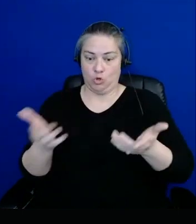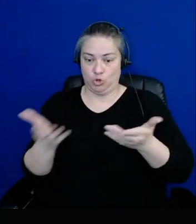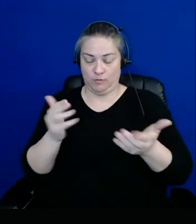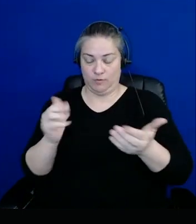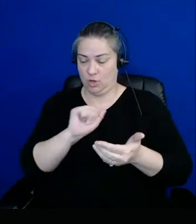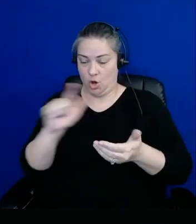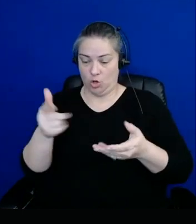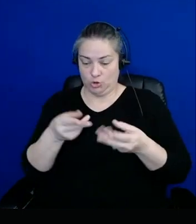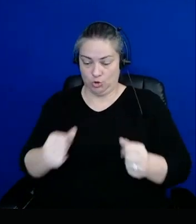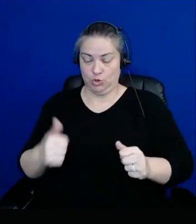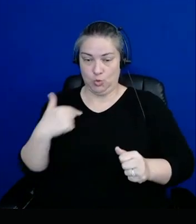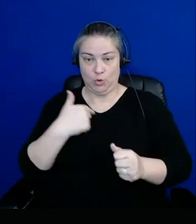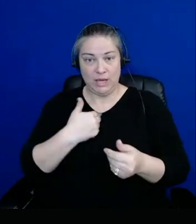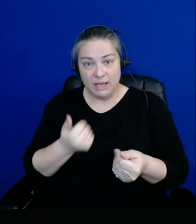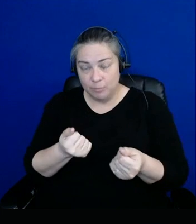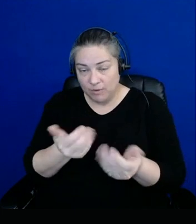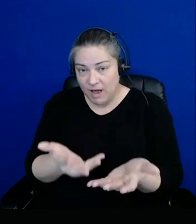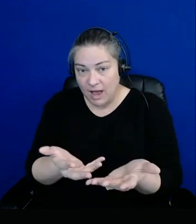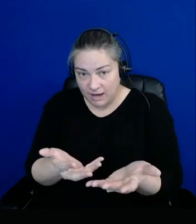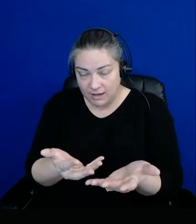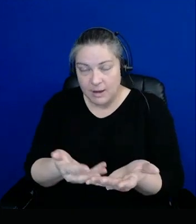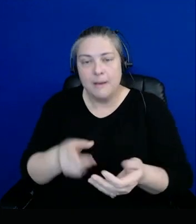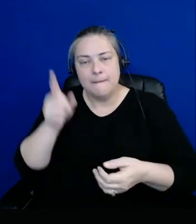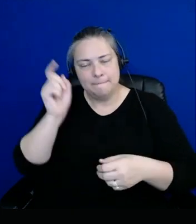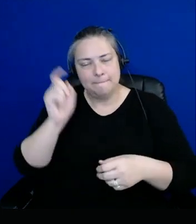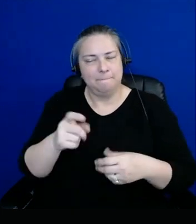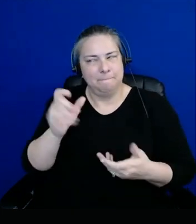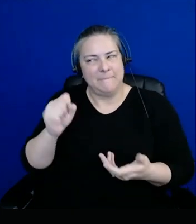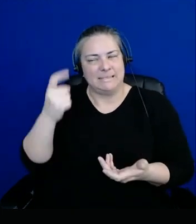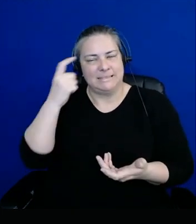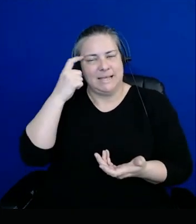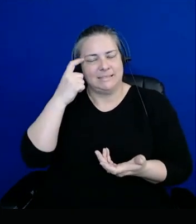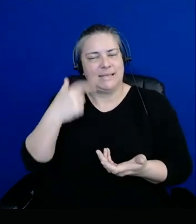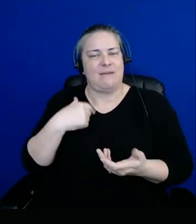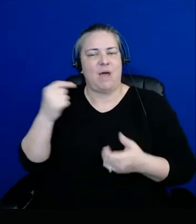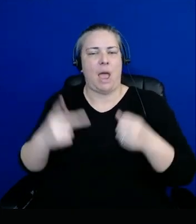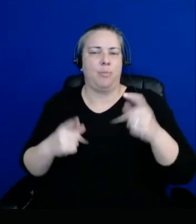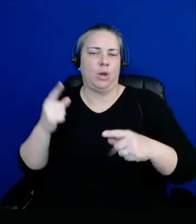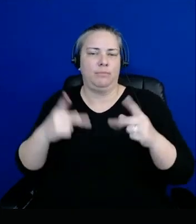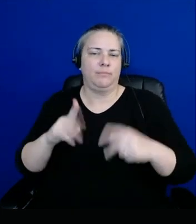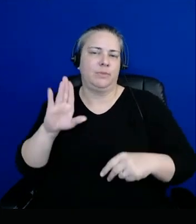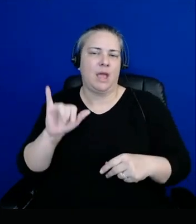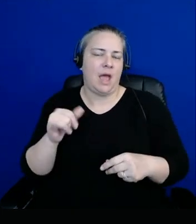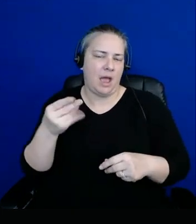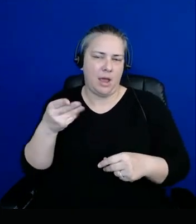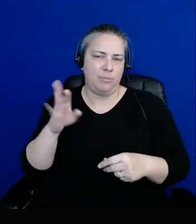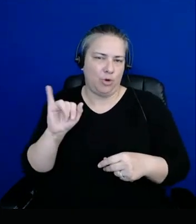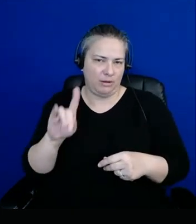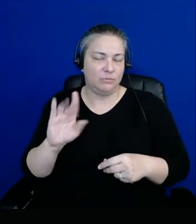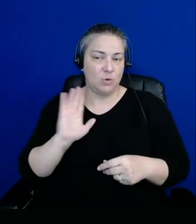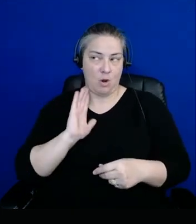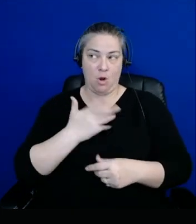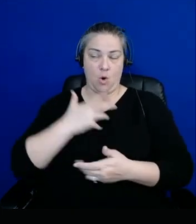solution that we provide makes sense in that hybrid scenario, so that our cloud infrastructure and your on-premise